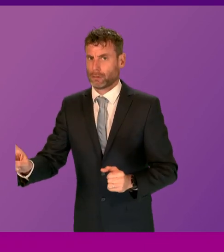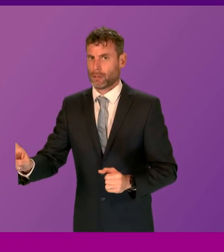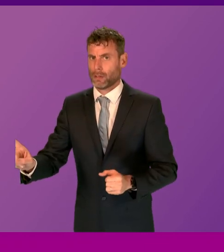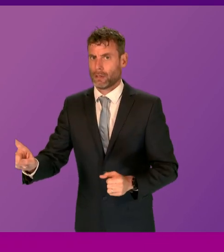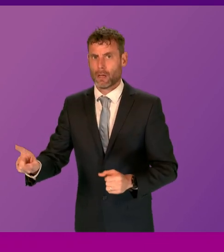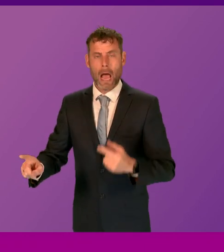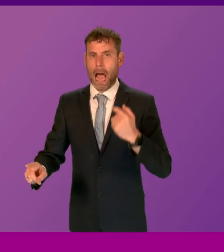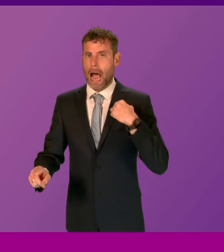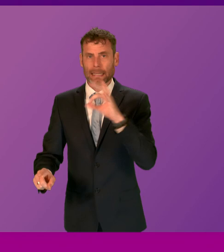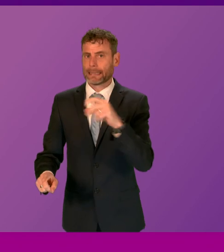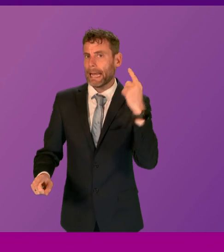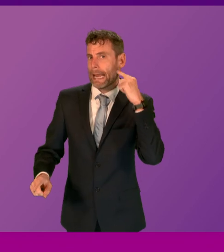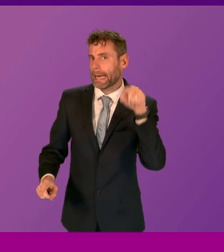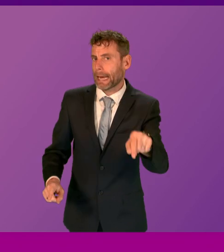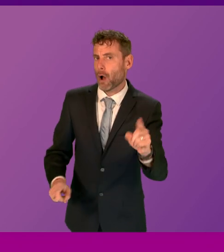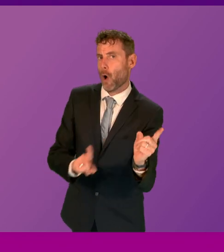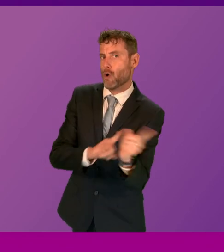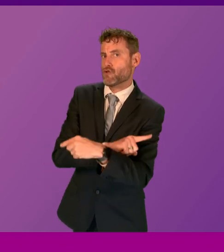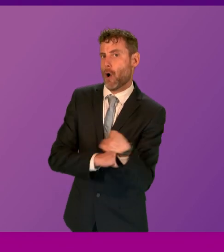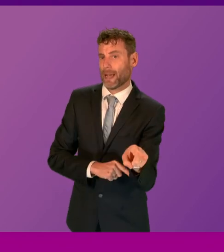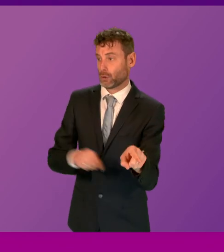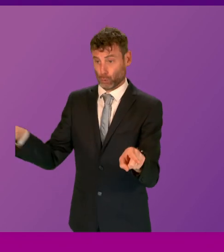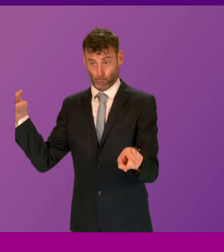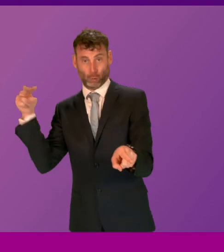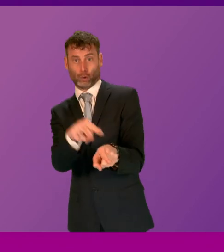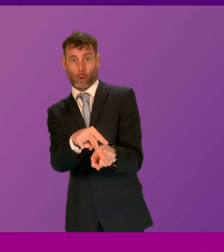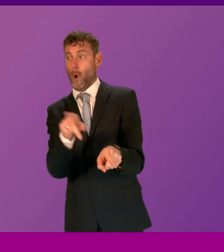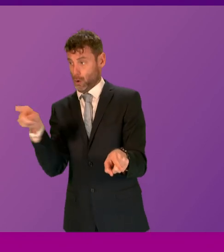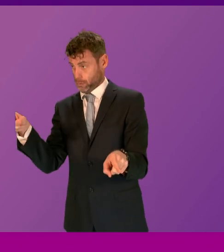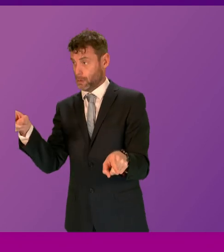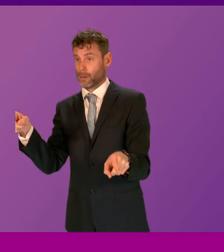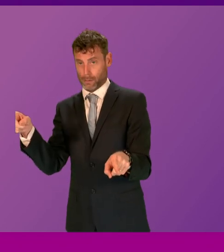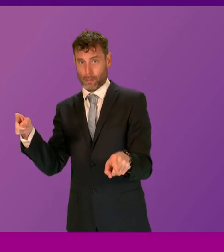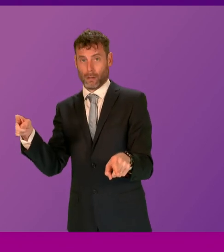Mr Ross, I did not hear the comment that you obviously heard from the floor.